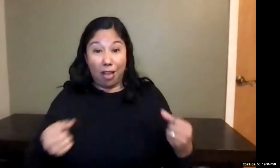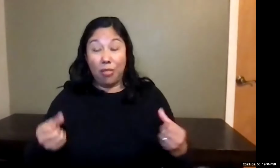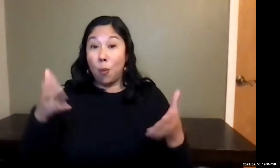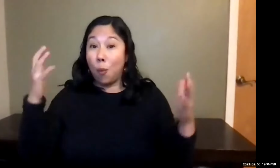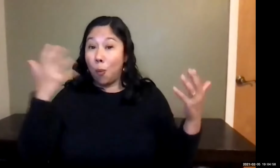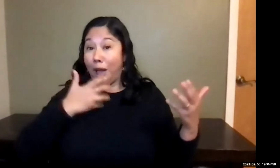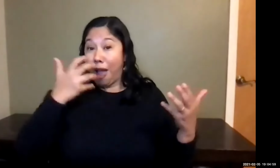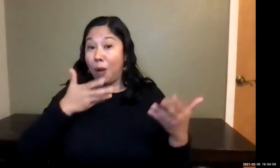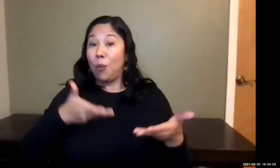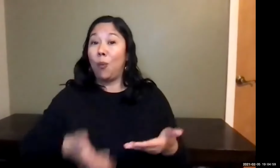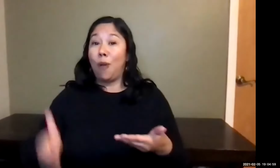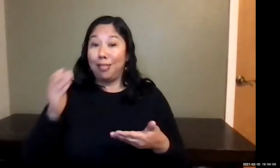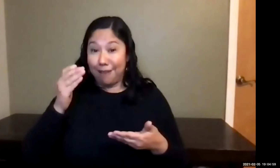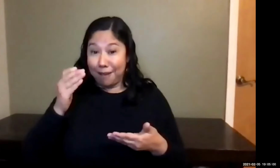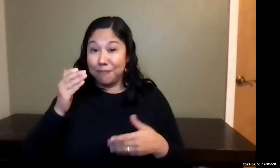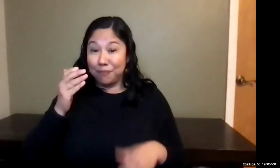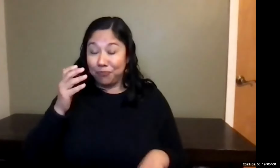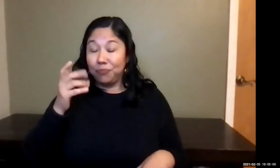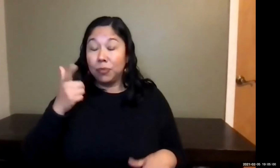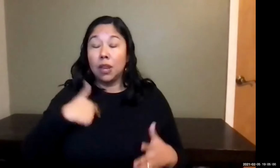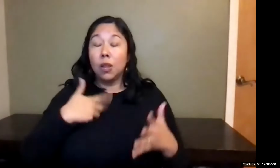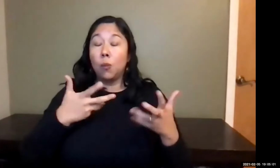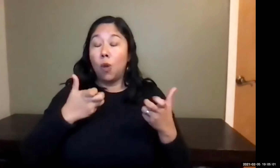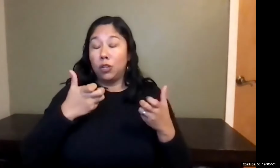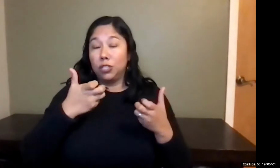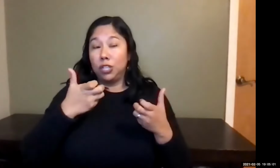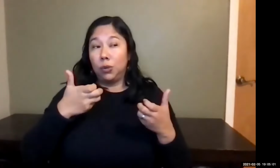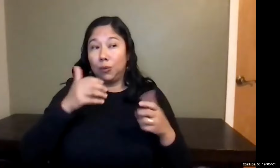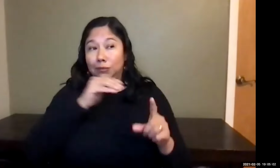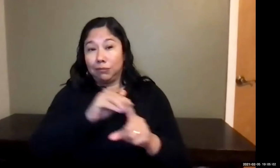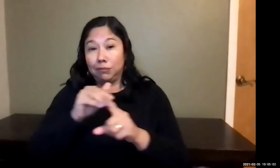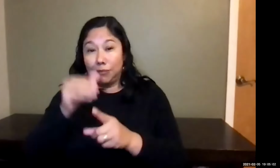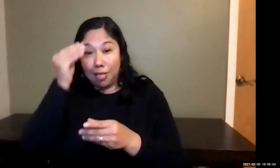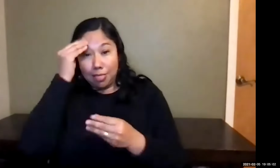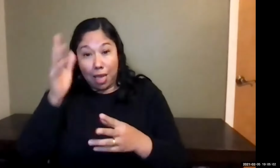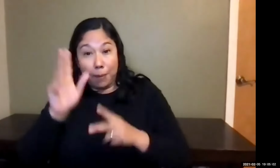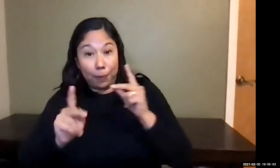We also wanted to let folks know, we’re trying to make this an accessible event, so